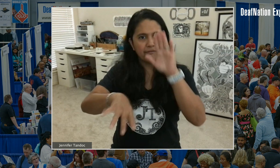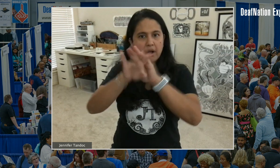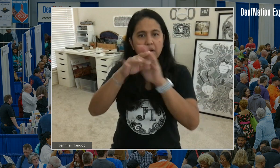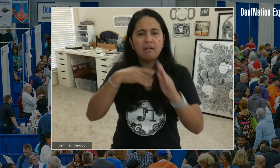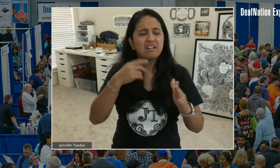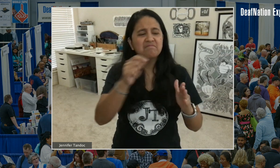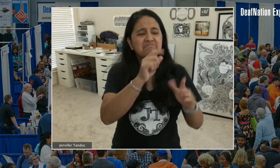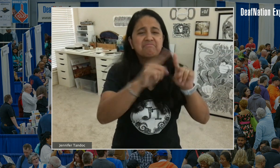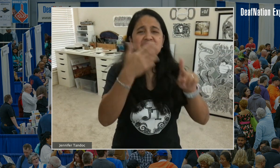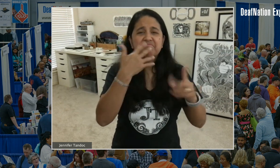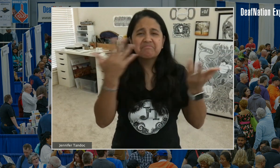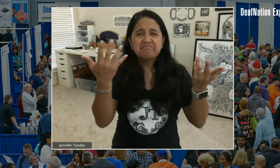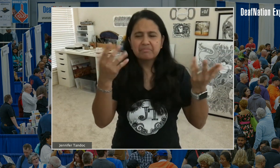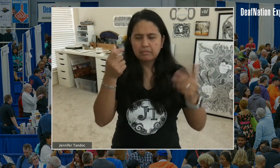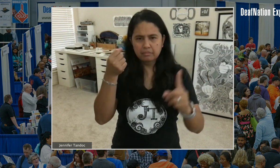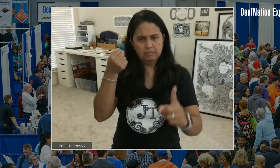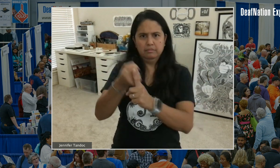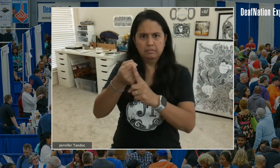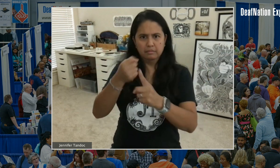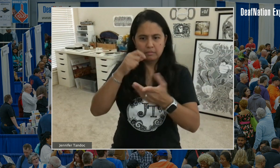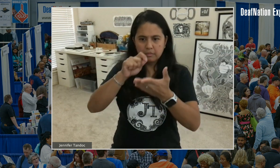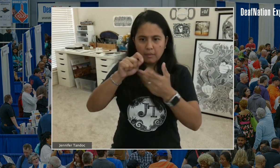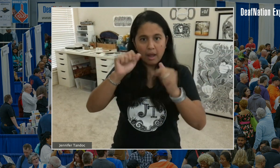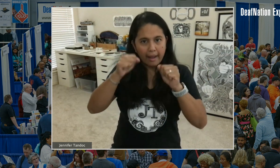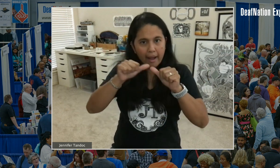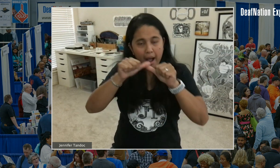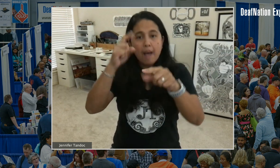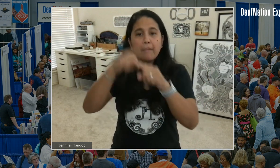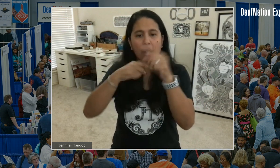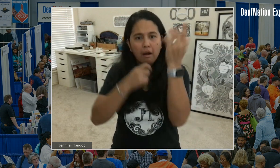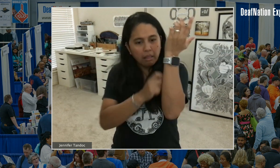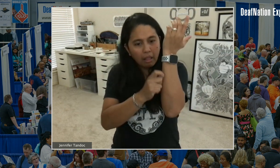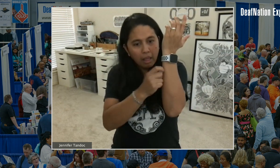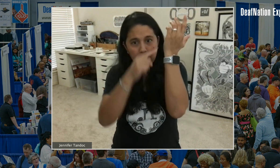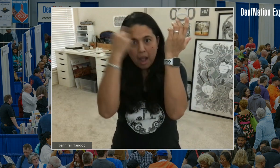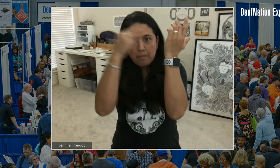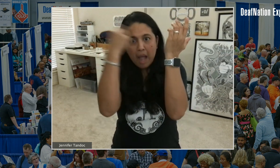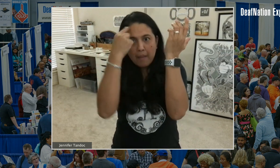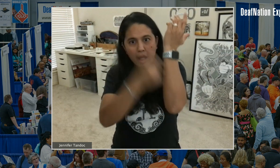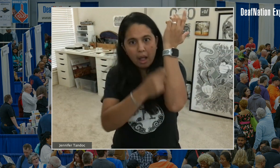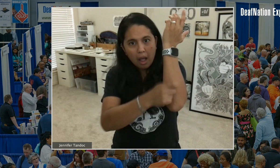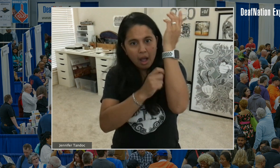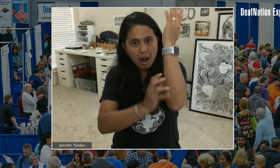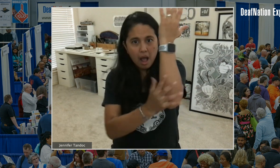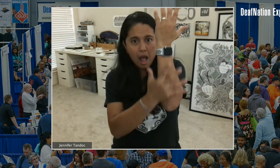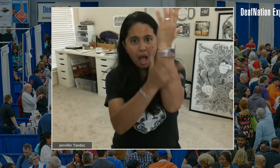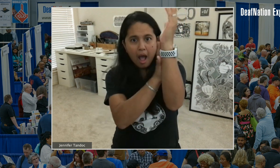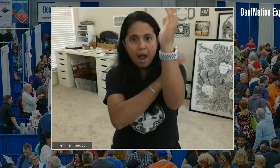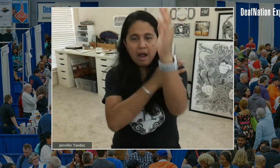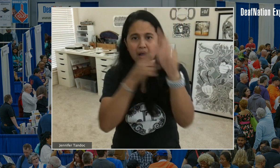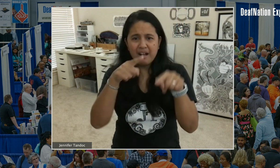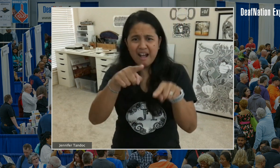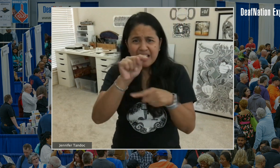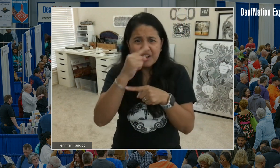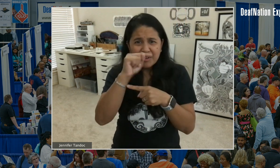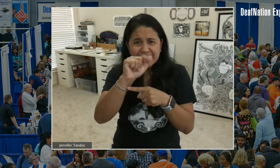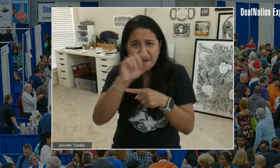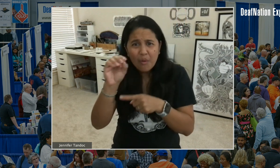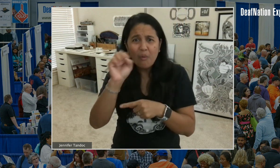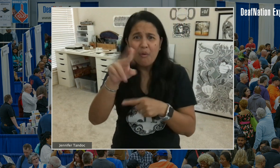That’s what I found. Other colors not so much, but with black it can keep going and create something huge like a tattoo or other things.